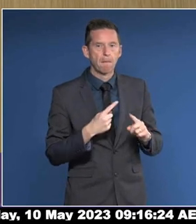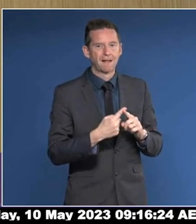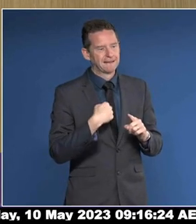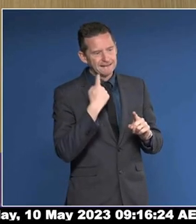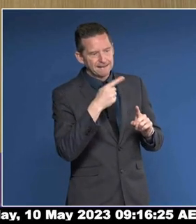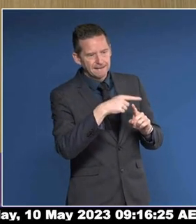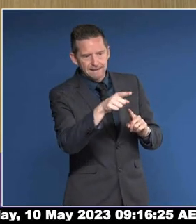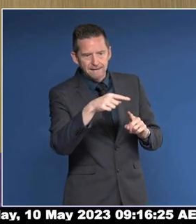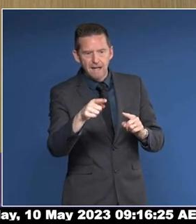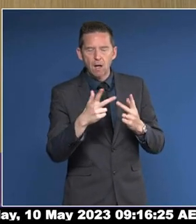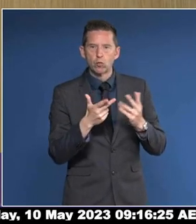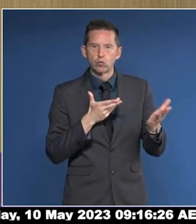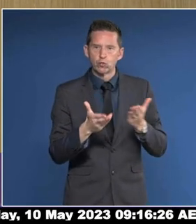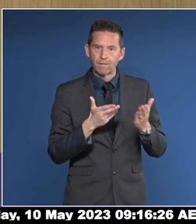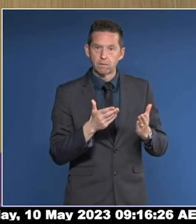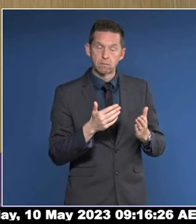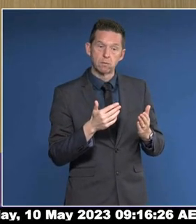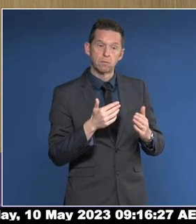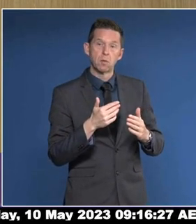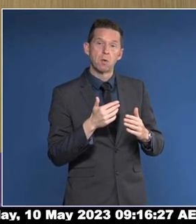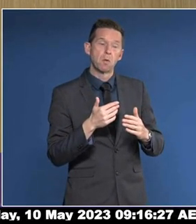where we did see improvements for the family over time.